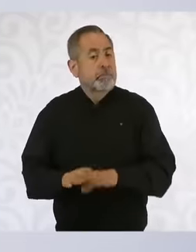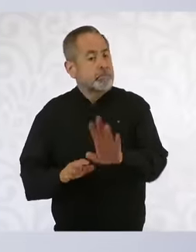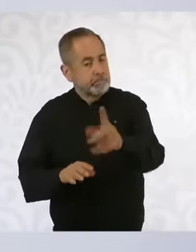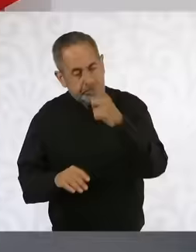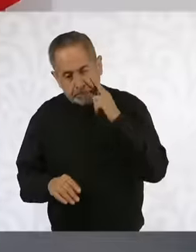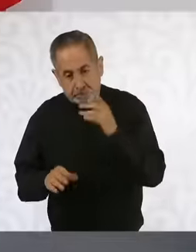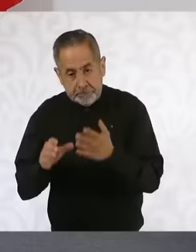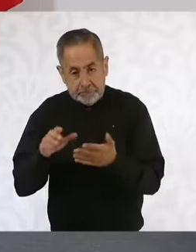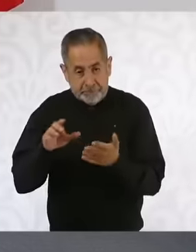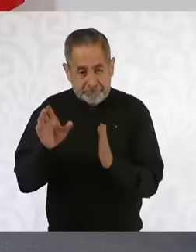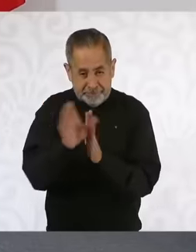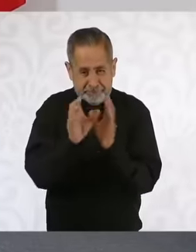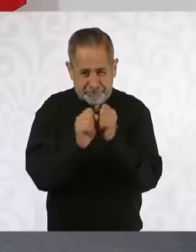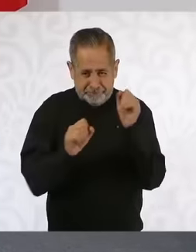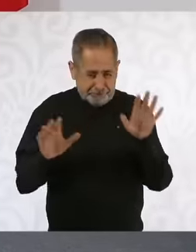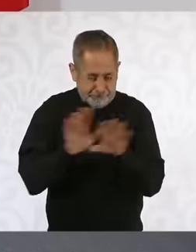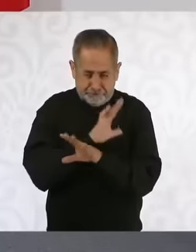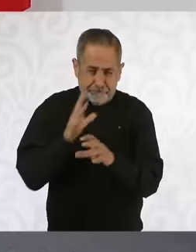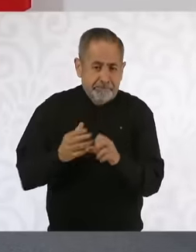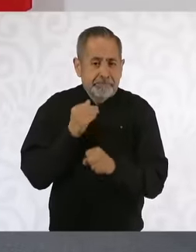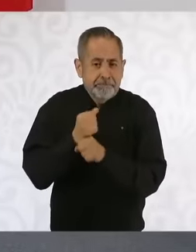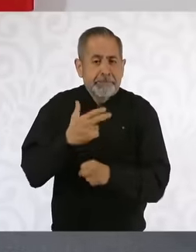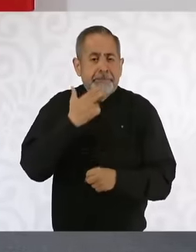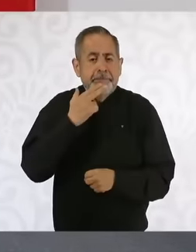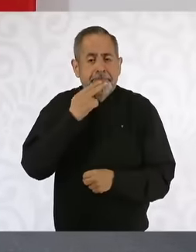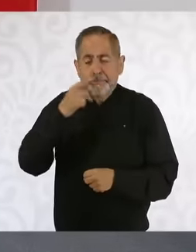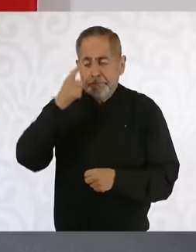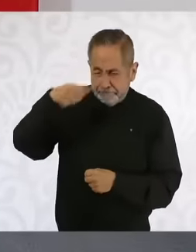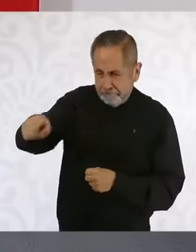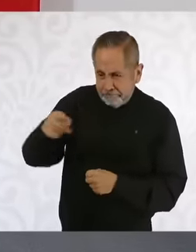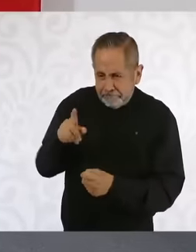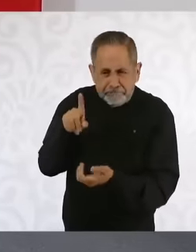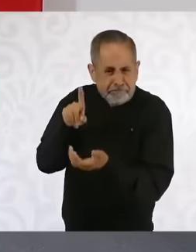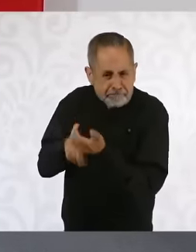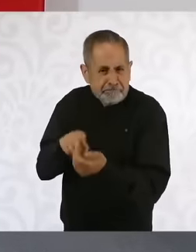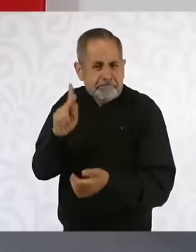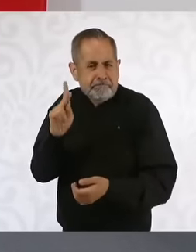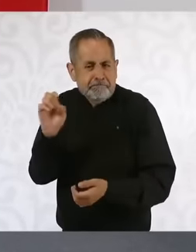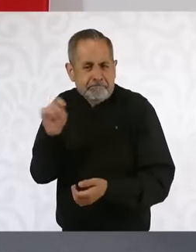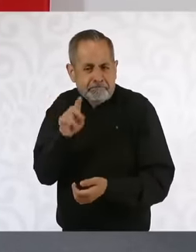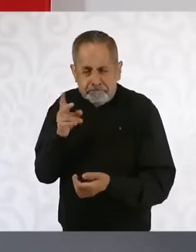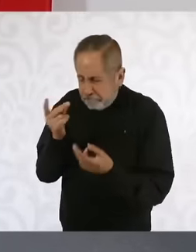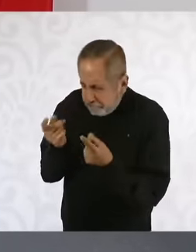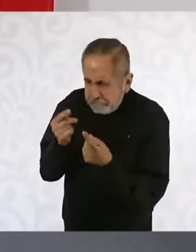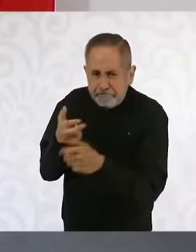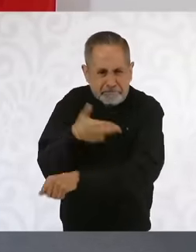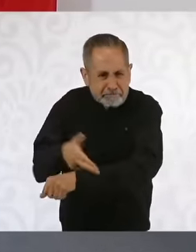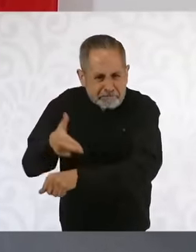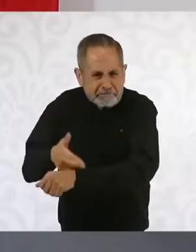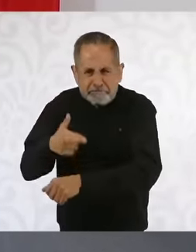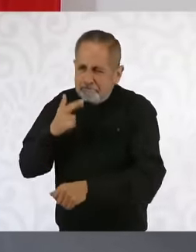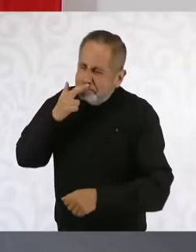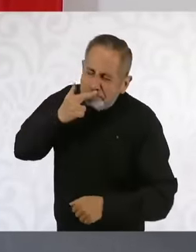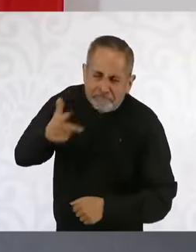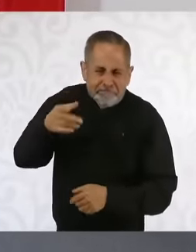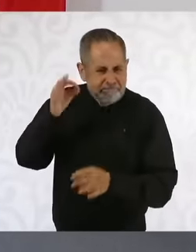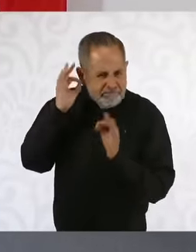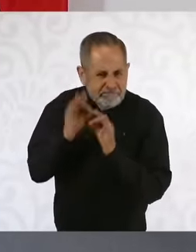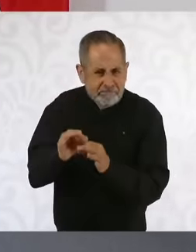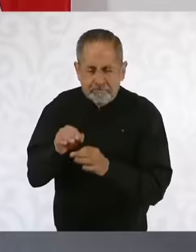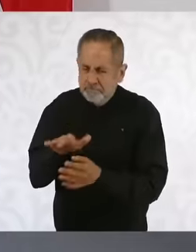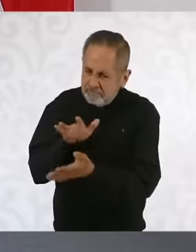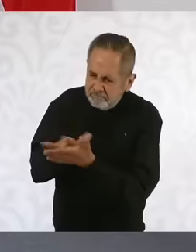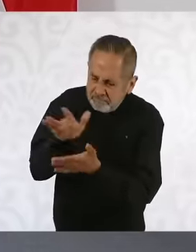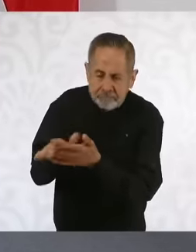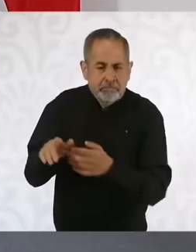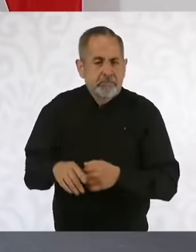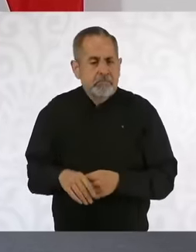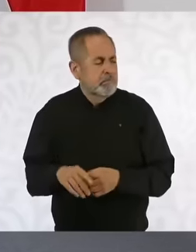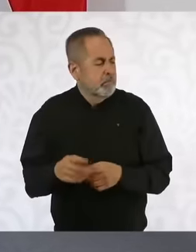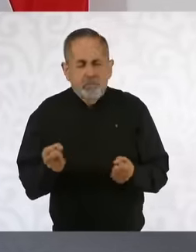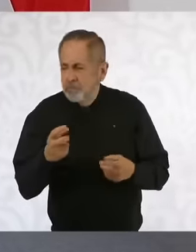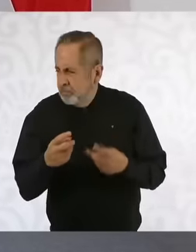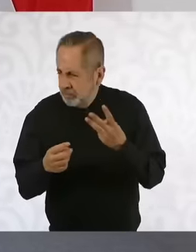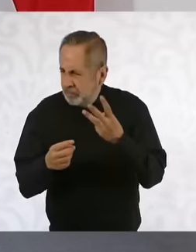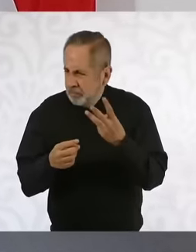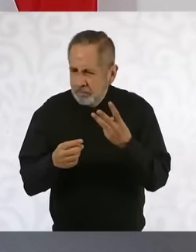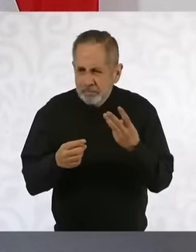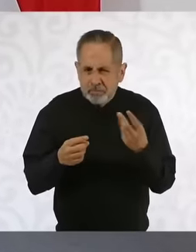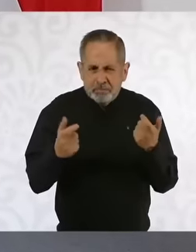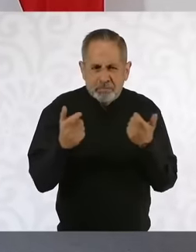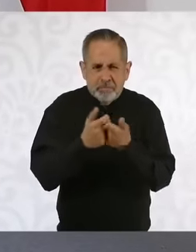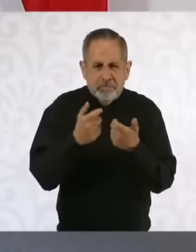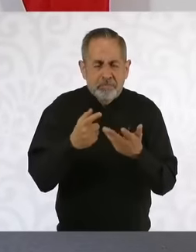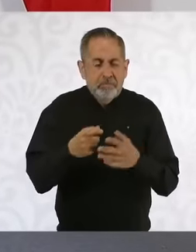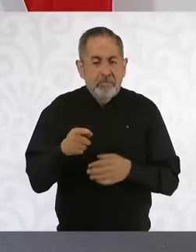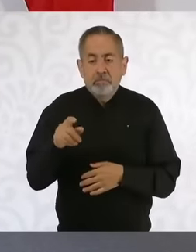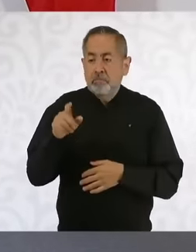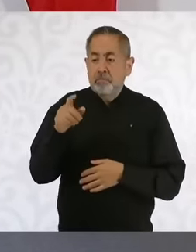is to make Pemex more efficient internally. It has three subsidiaries and 40 subsidiaries.